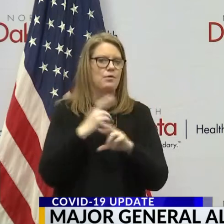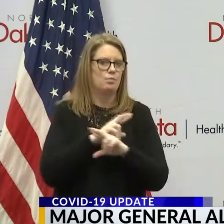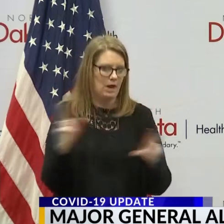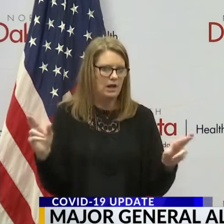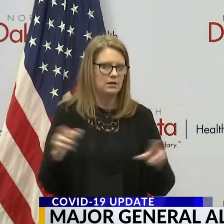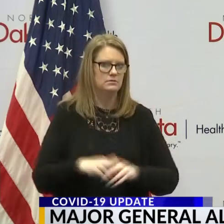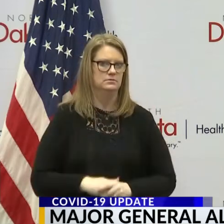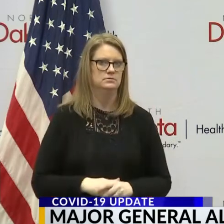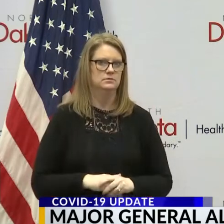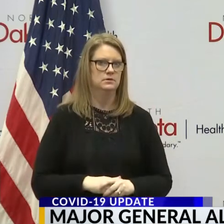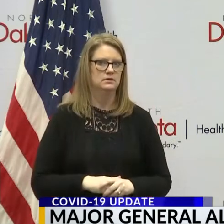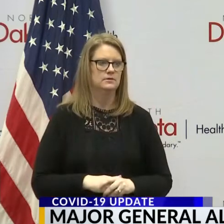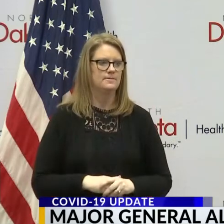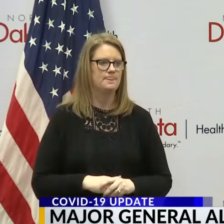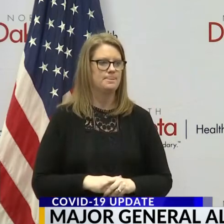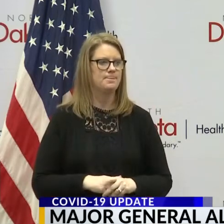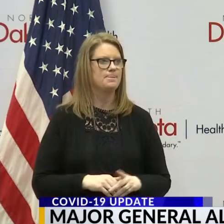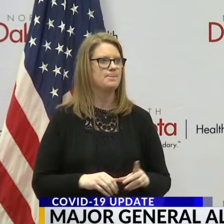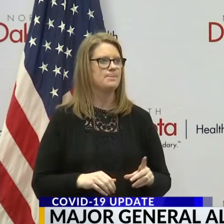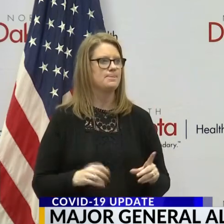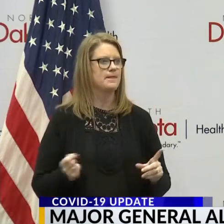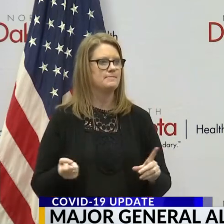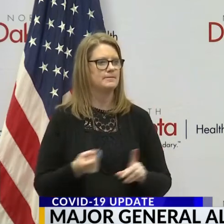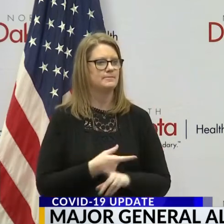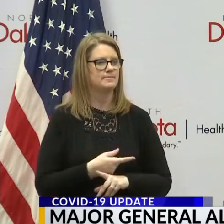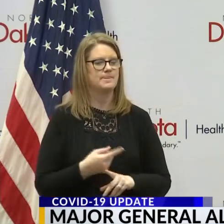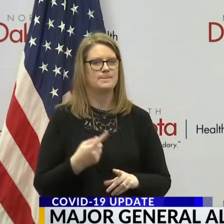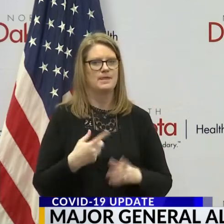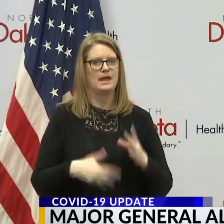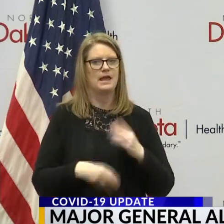PERSONAL PROTECTION EQUIPMENT THAT PEOPLE NEED.